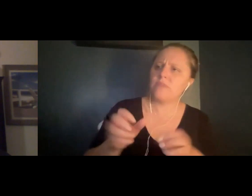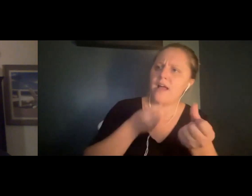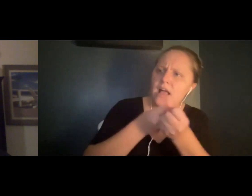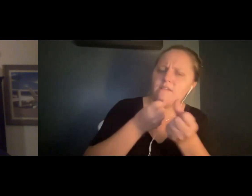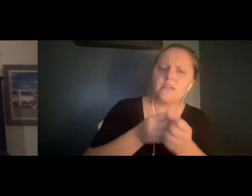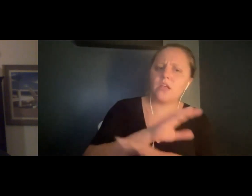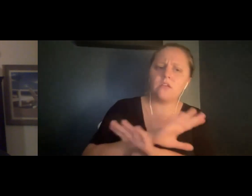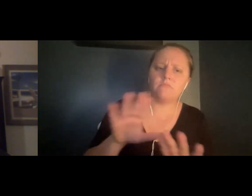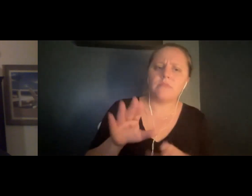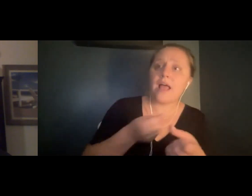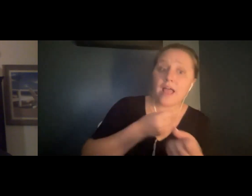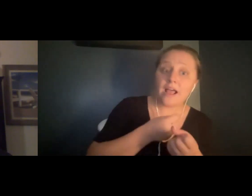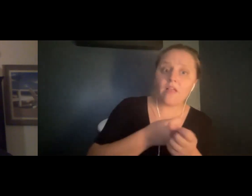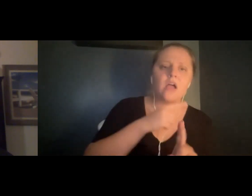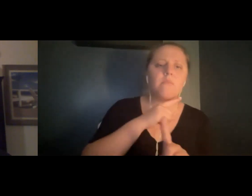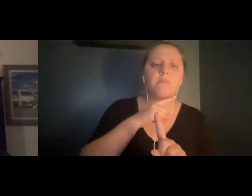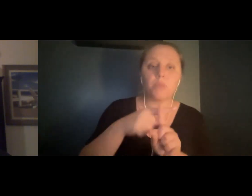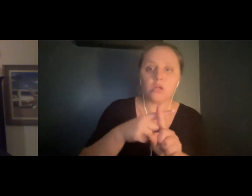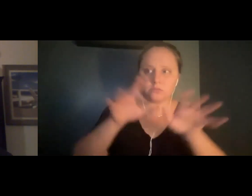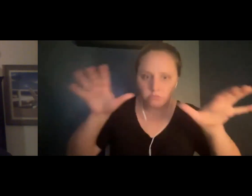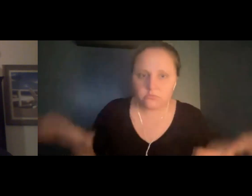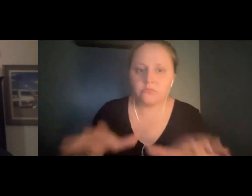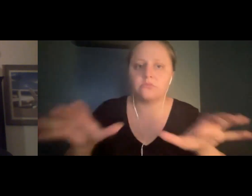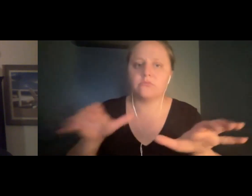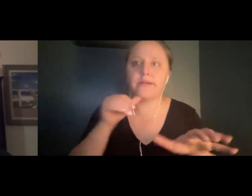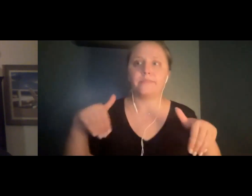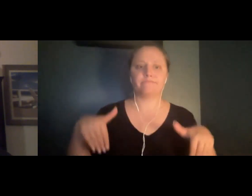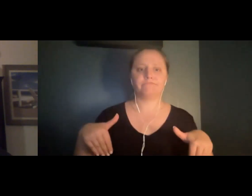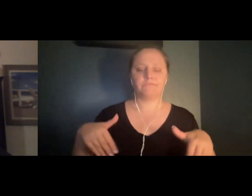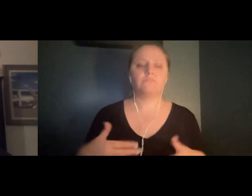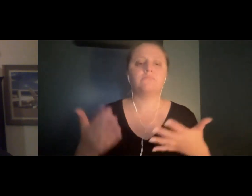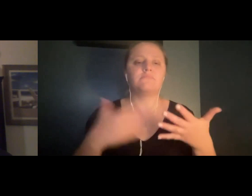ally but being proactive. My last one is my favorite, I know